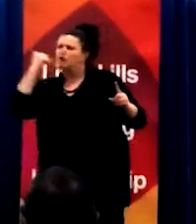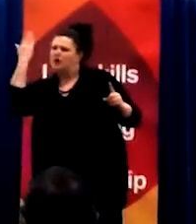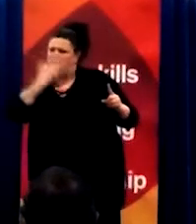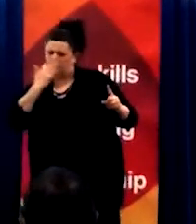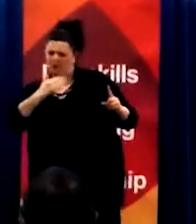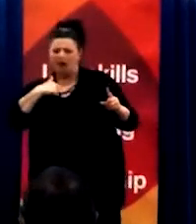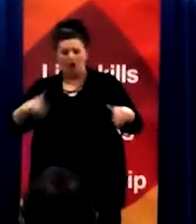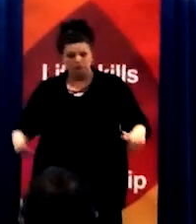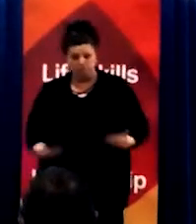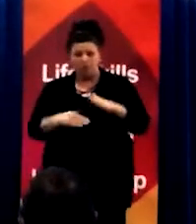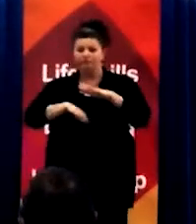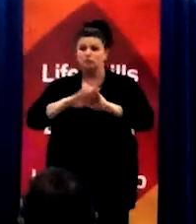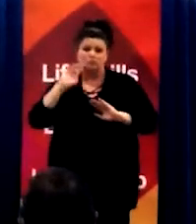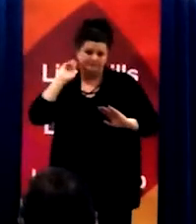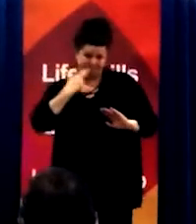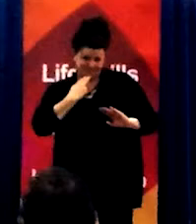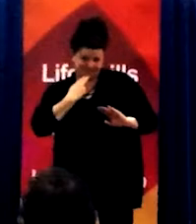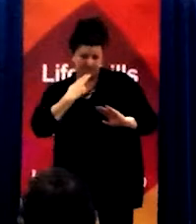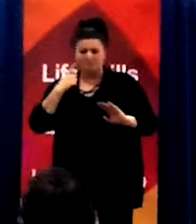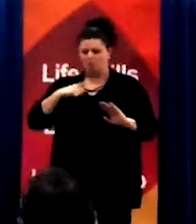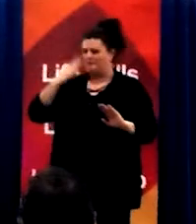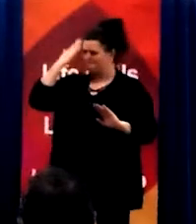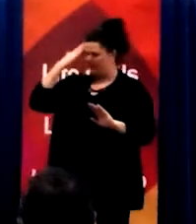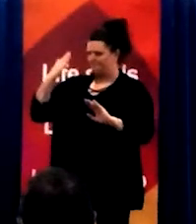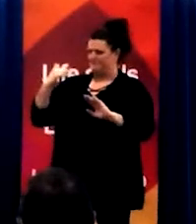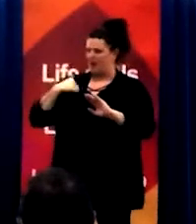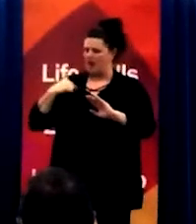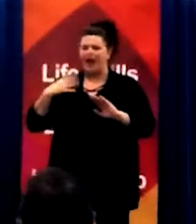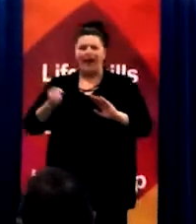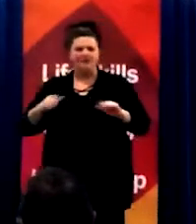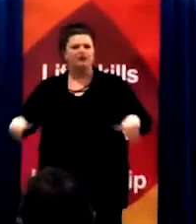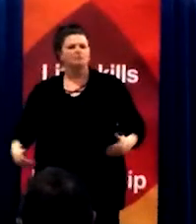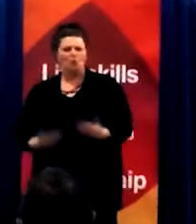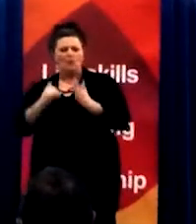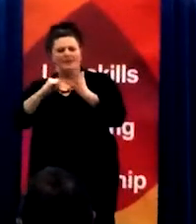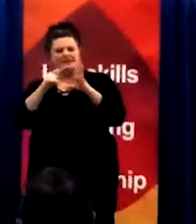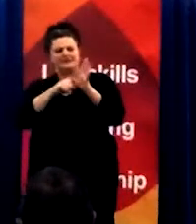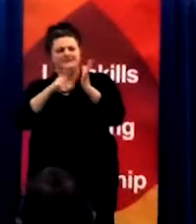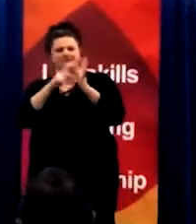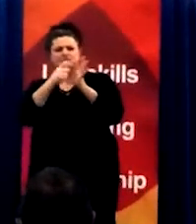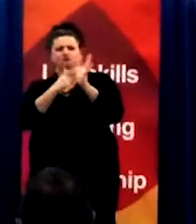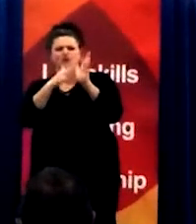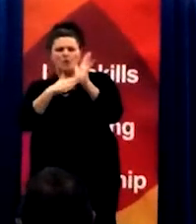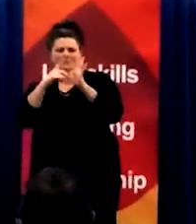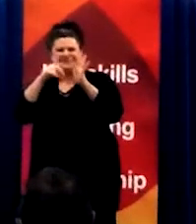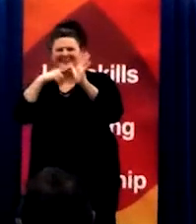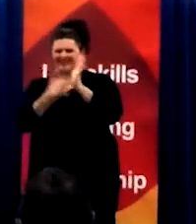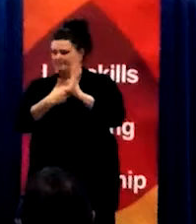I was born fully Deaf, as both my mum and I have Waardenburg syndrome, which is this bit here.